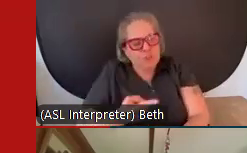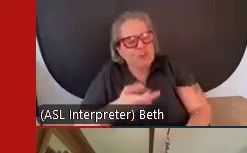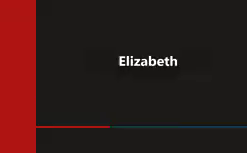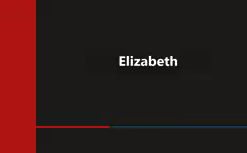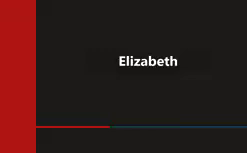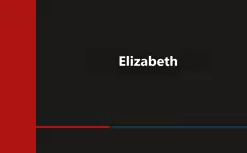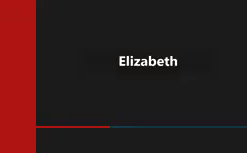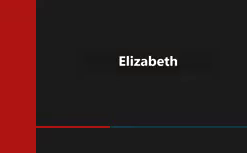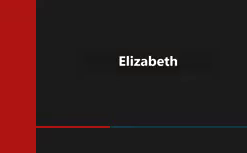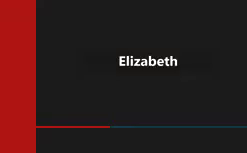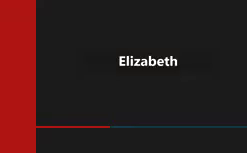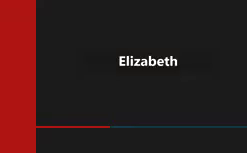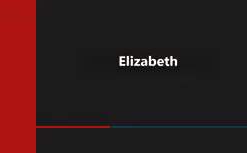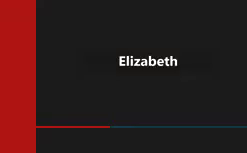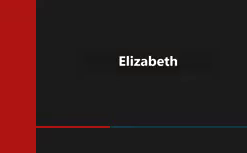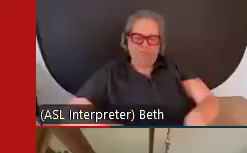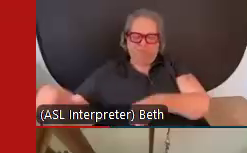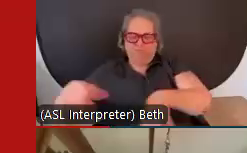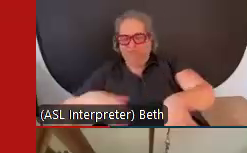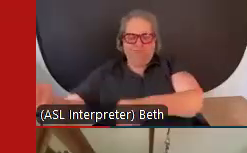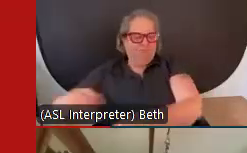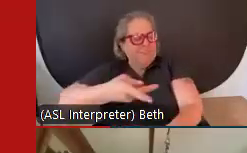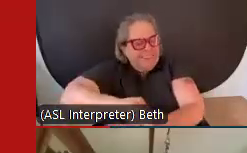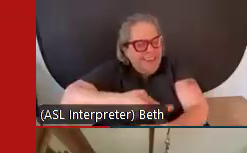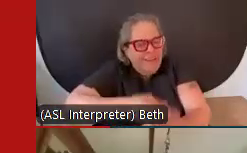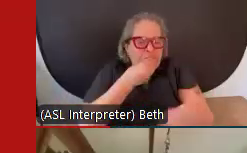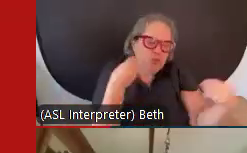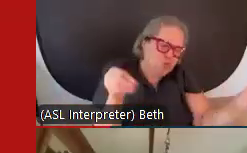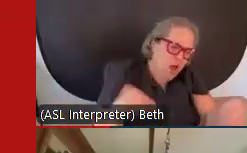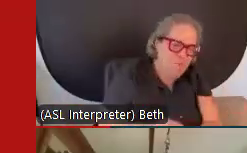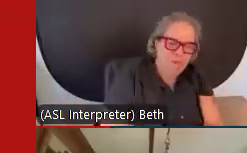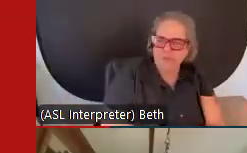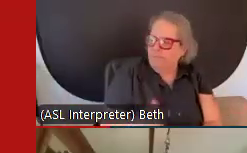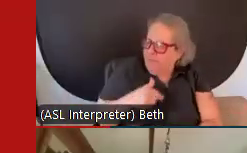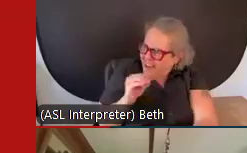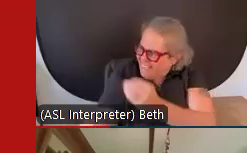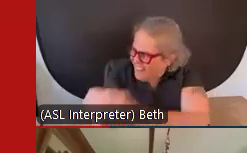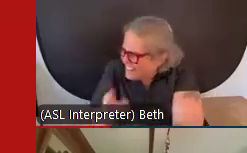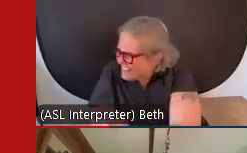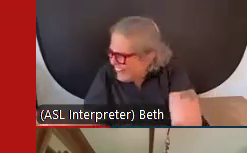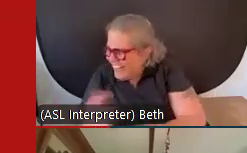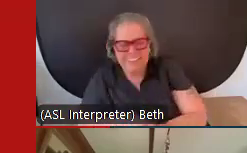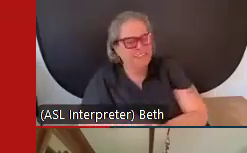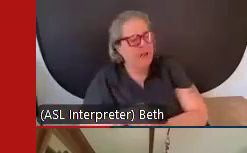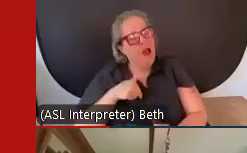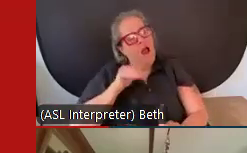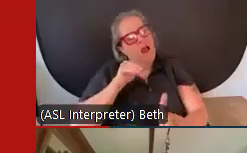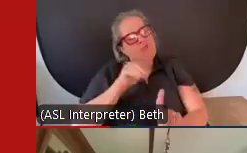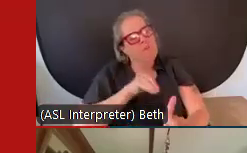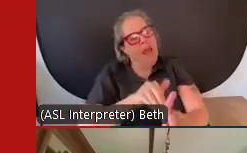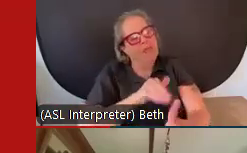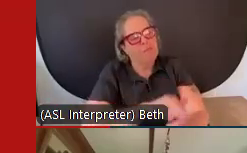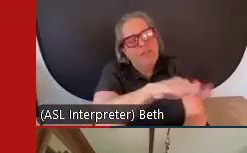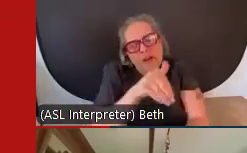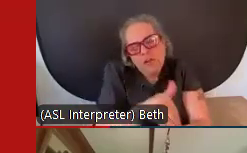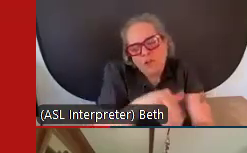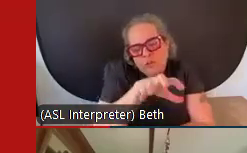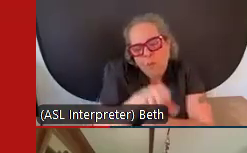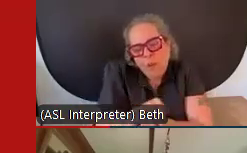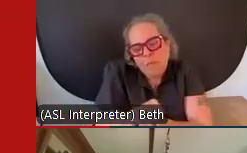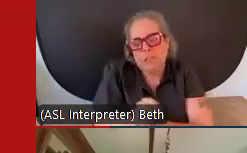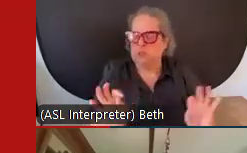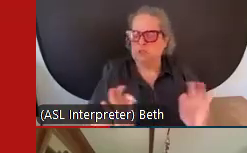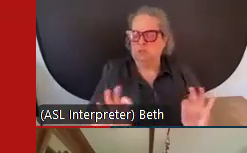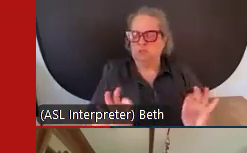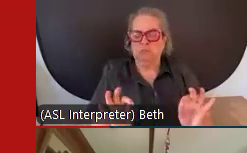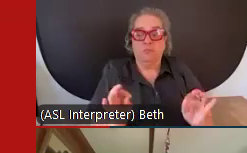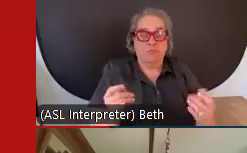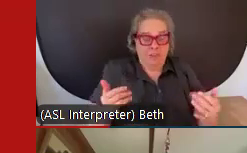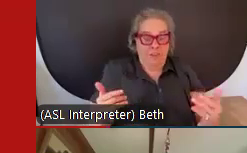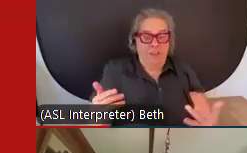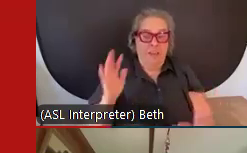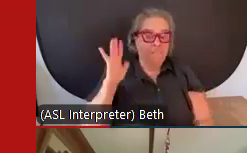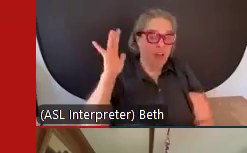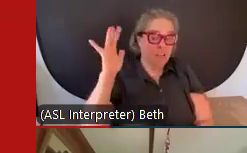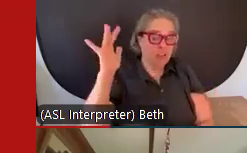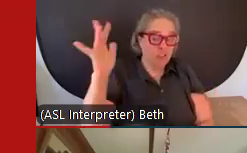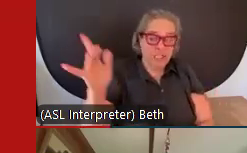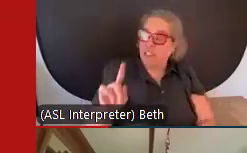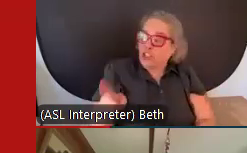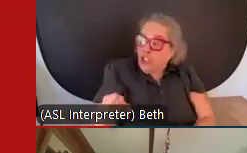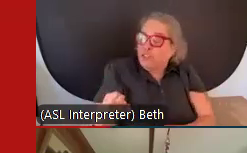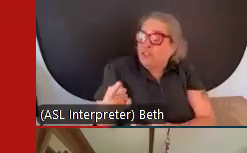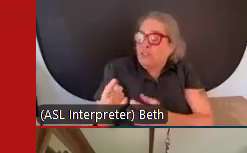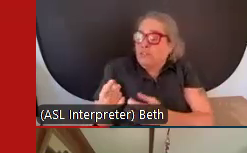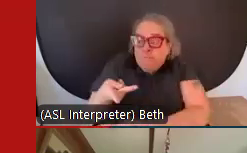You're doing some food shopping, fixing a loose doorknob, reminding them of their upcoming doctor's appointment, but eventually you're more than that dutiful son, daughter or loving spouse.